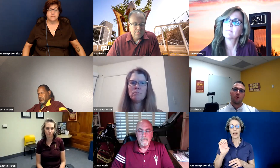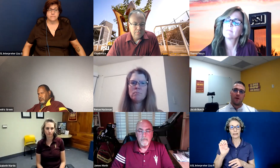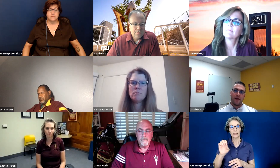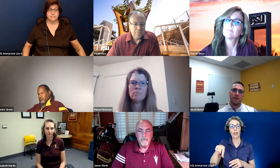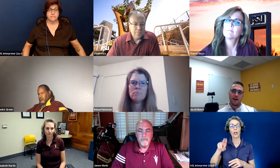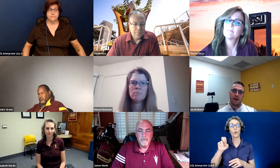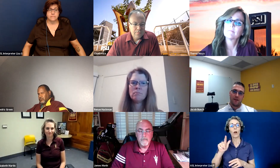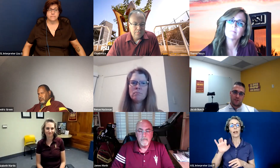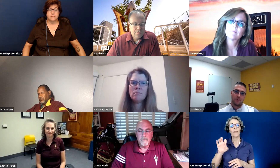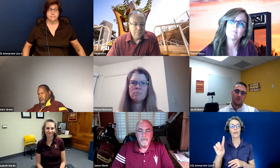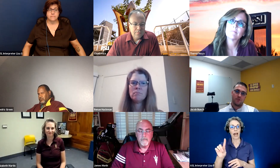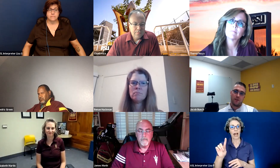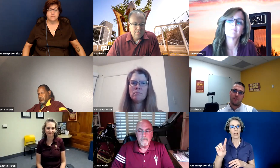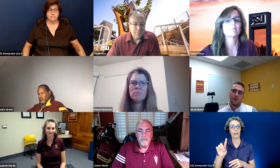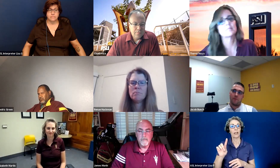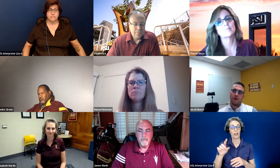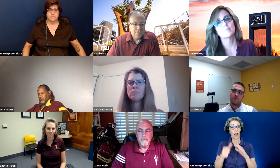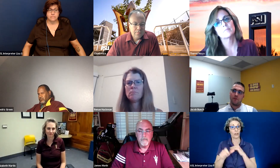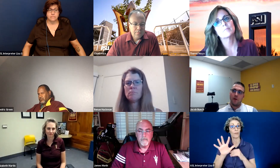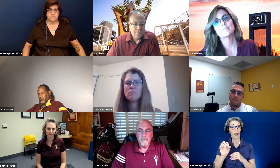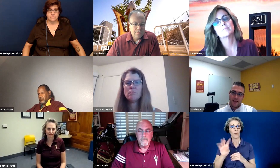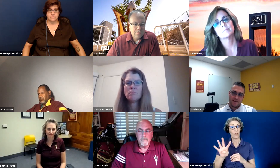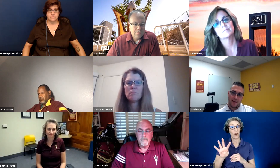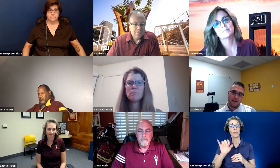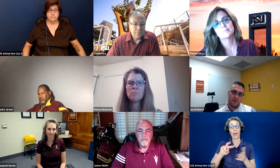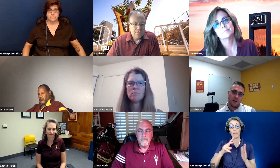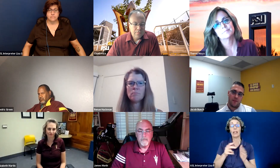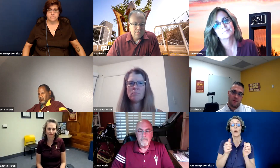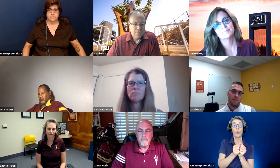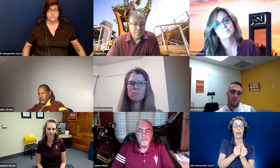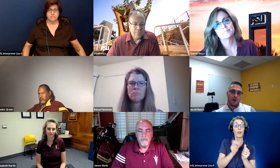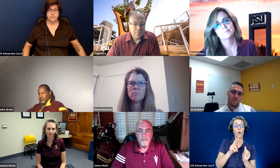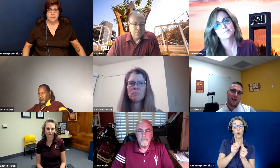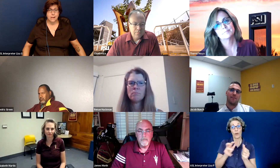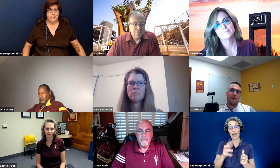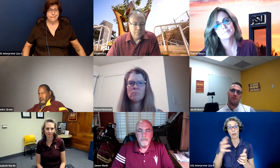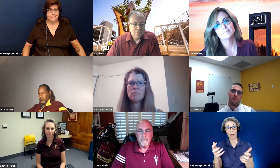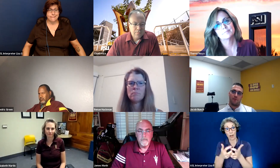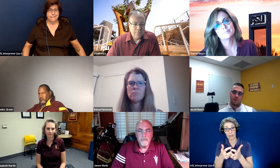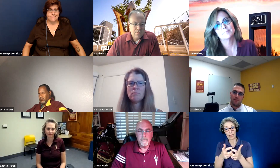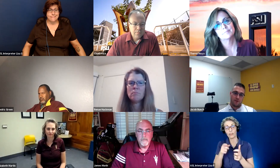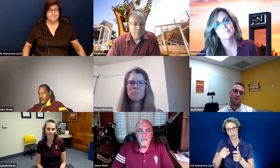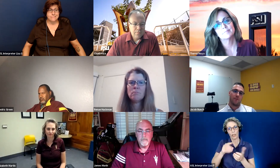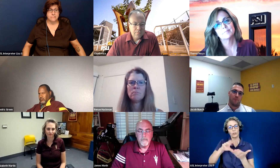or without an accommodation student must maintain the programmatic standards of the university.